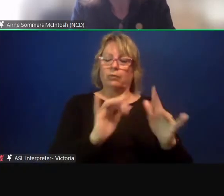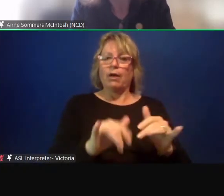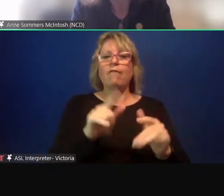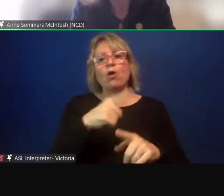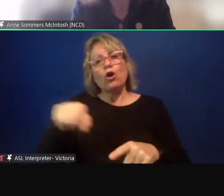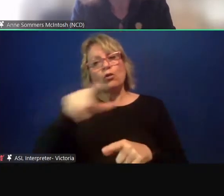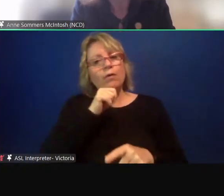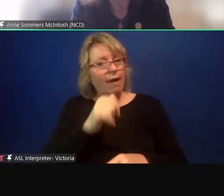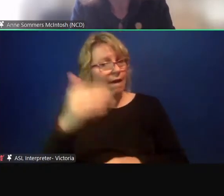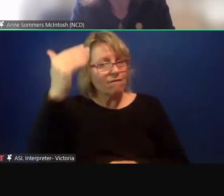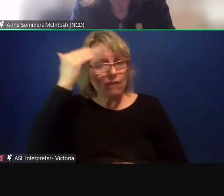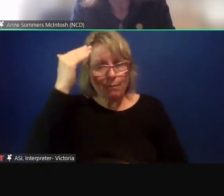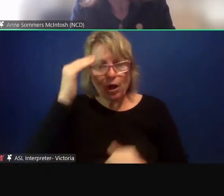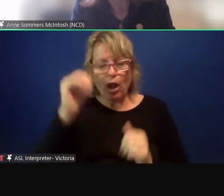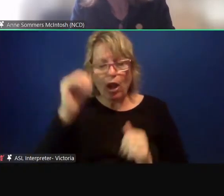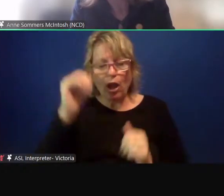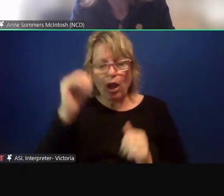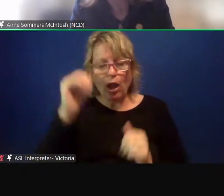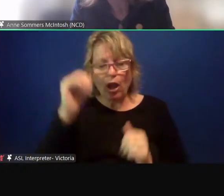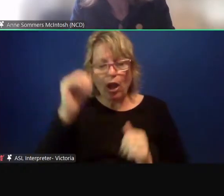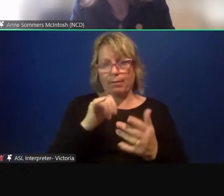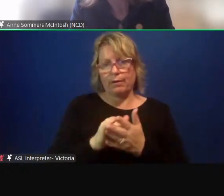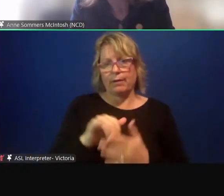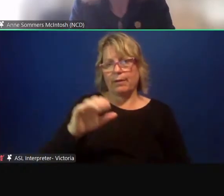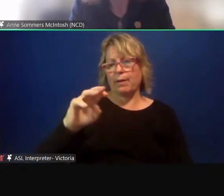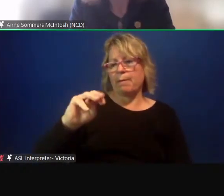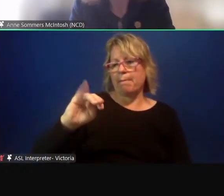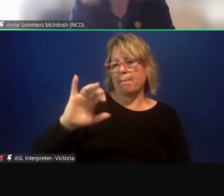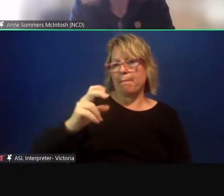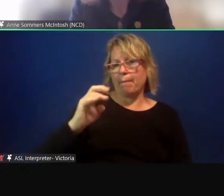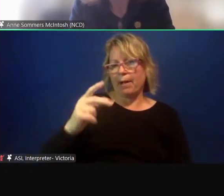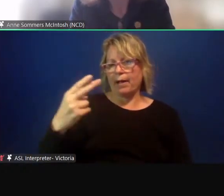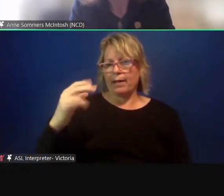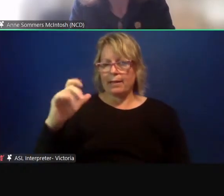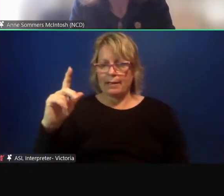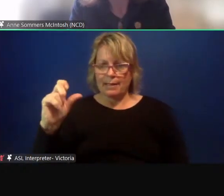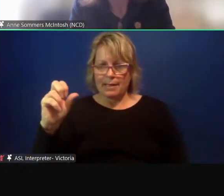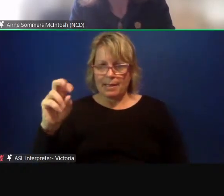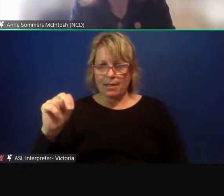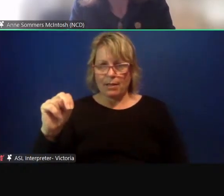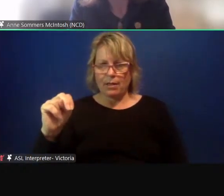briefly touch on this, the story of Michael. This was a profound moment for the disability